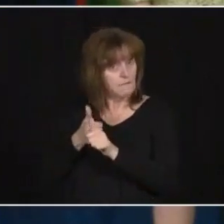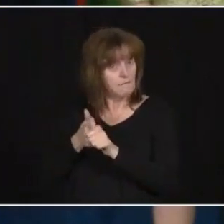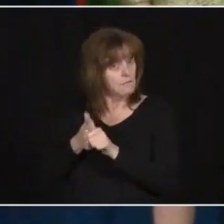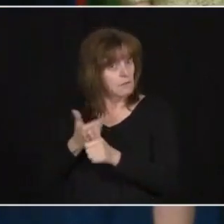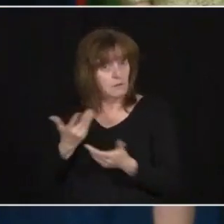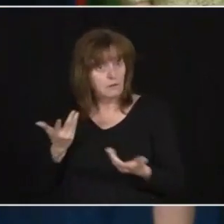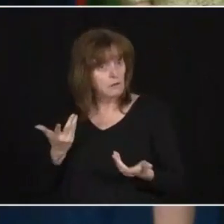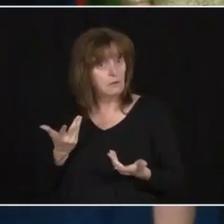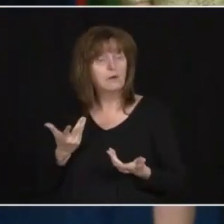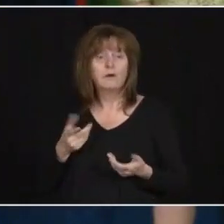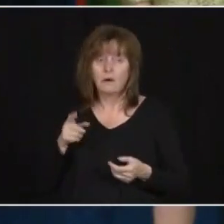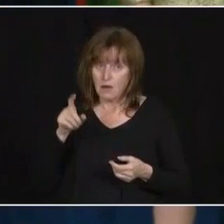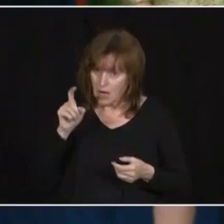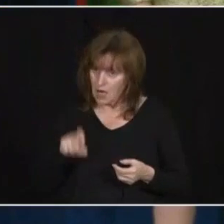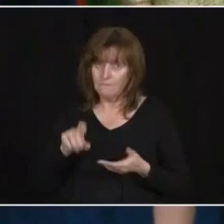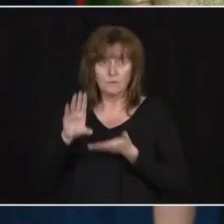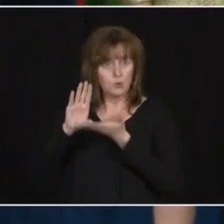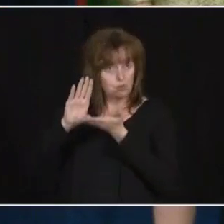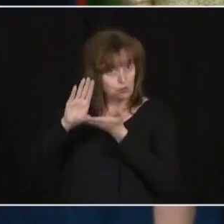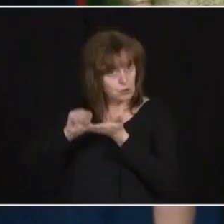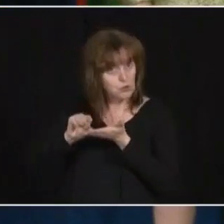the landlord will have to